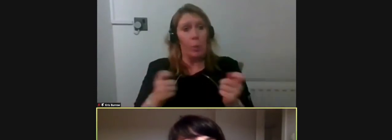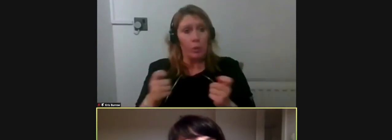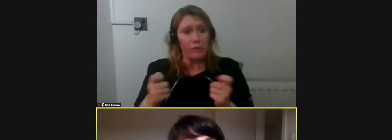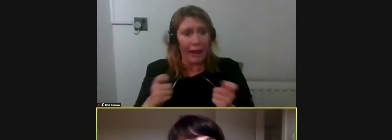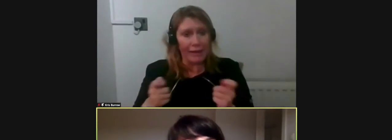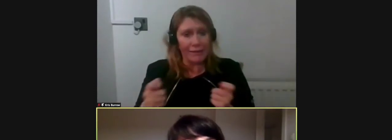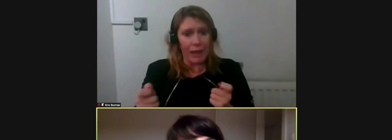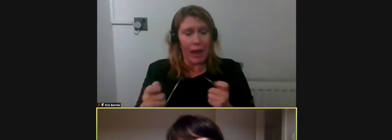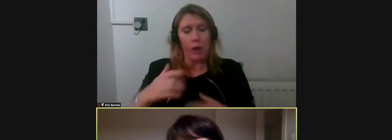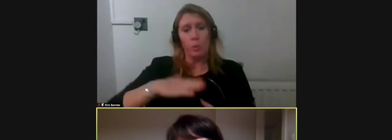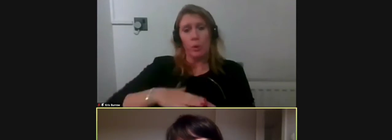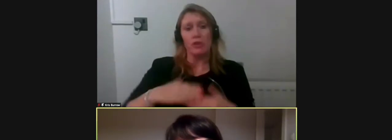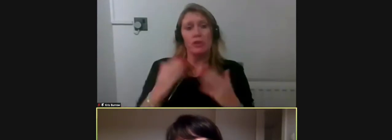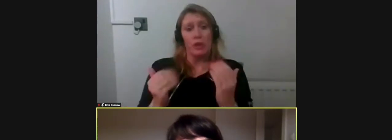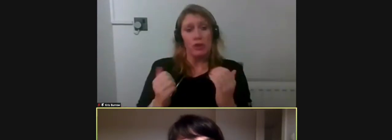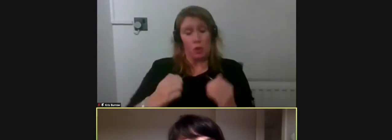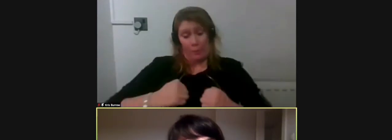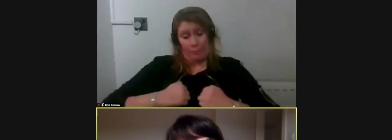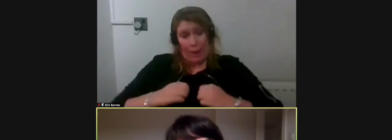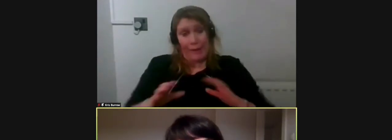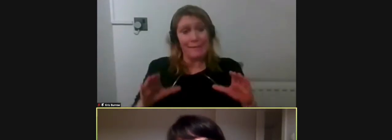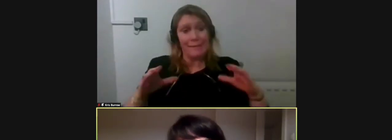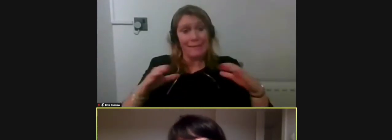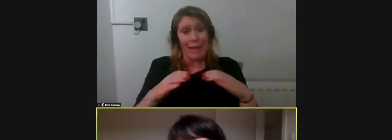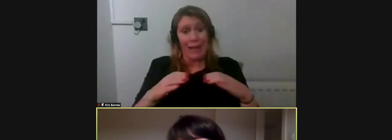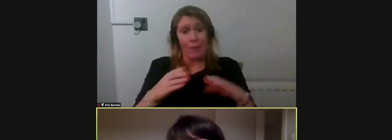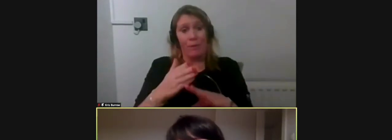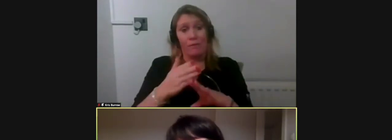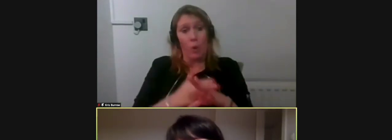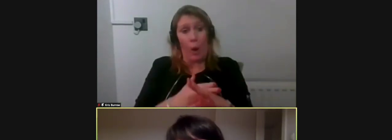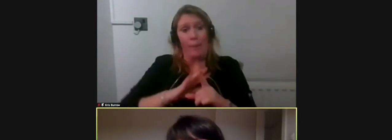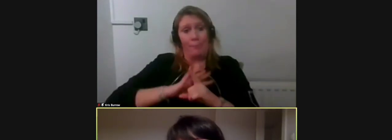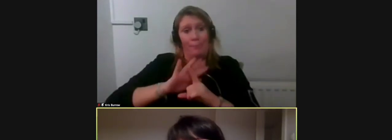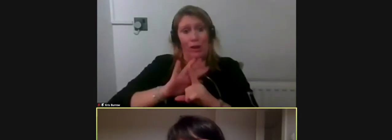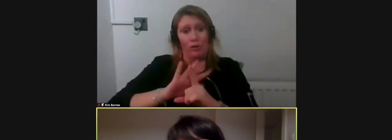introduce my team, before I kind of give a bit of a background about the project.